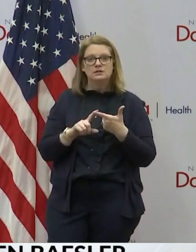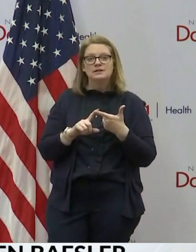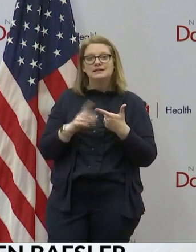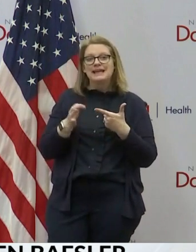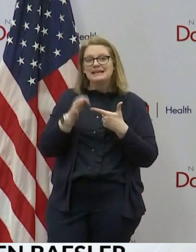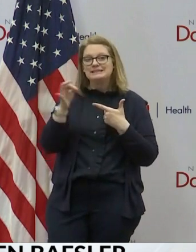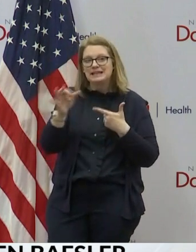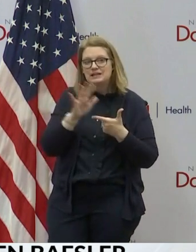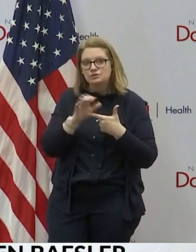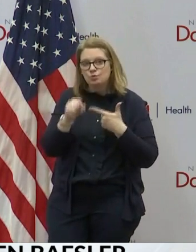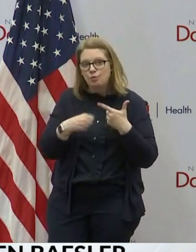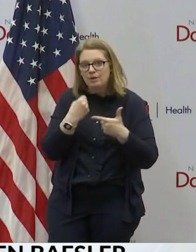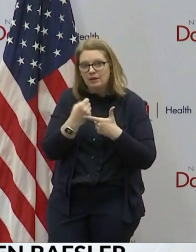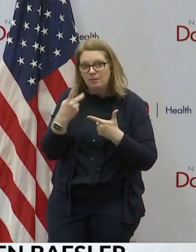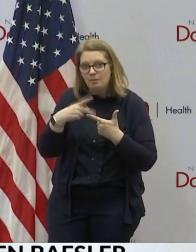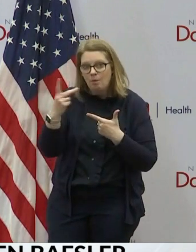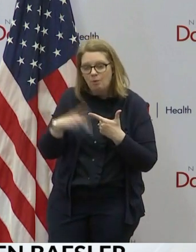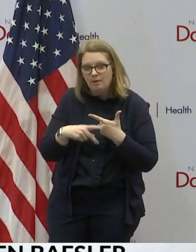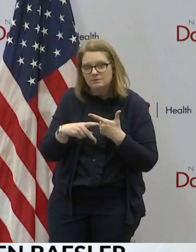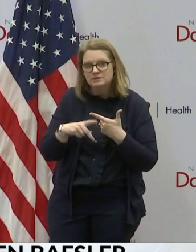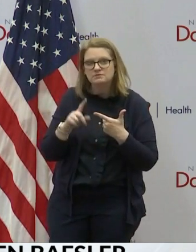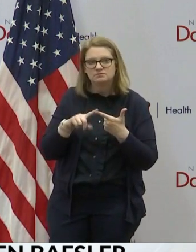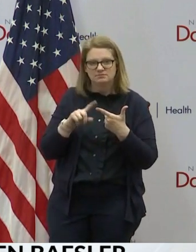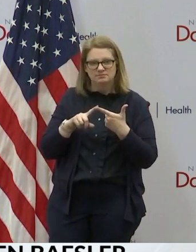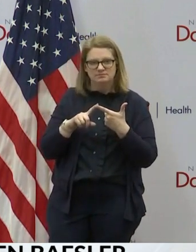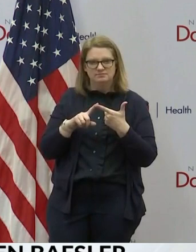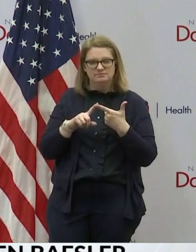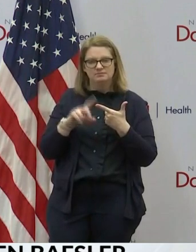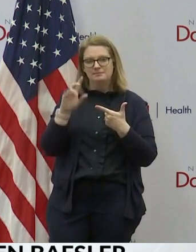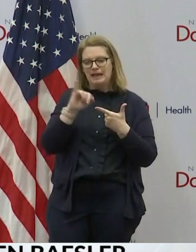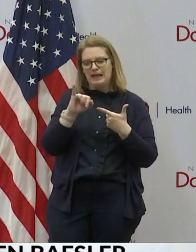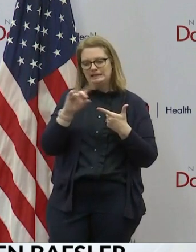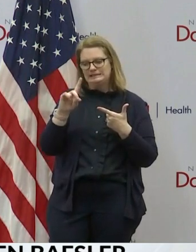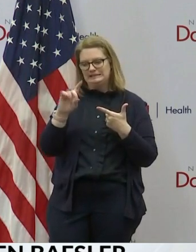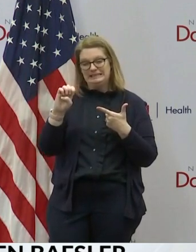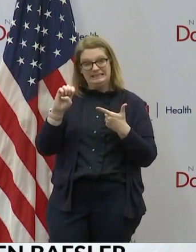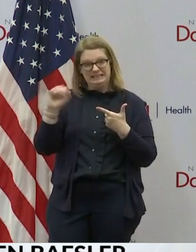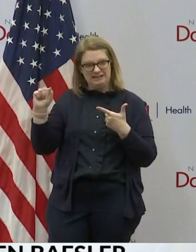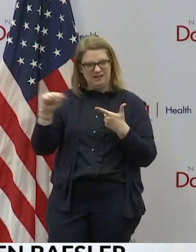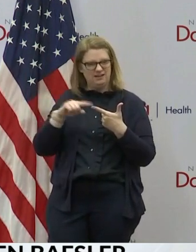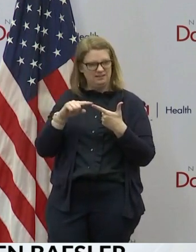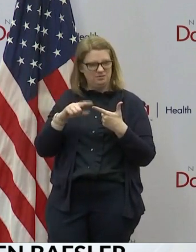BEGINNING JUNE 1st, 2020, AND THEY INCLUDE SUMMER SCHOOL